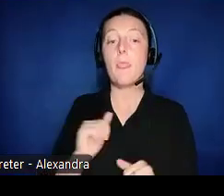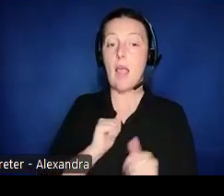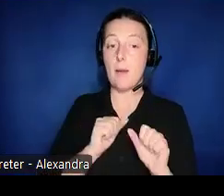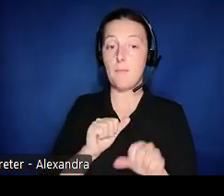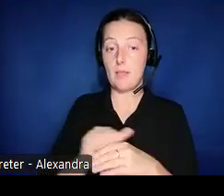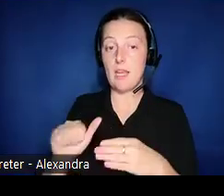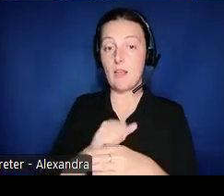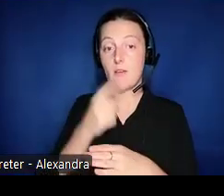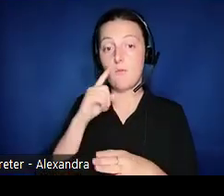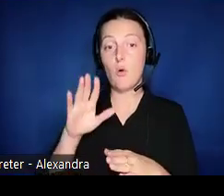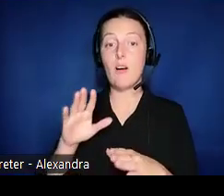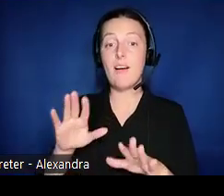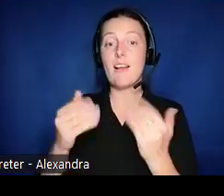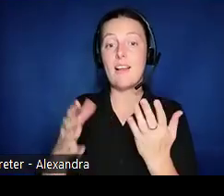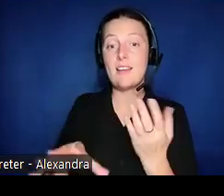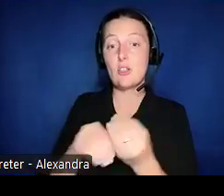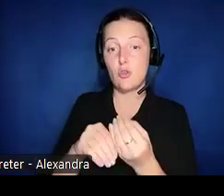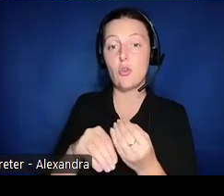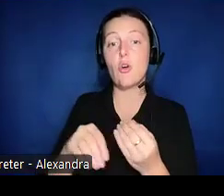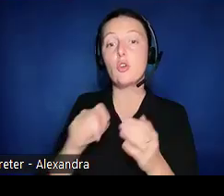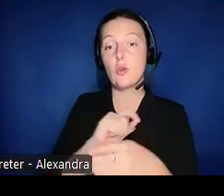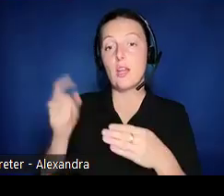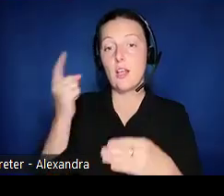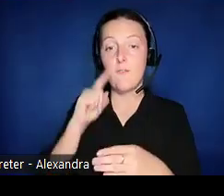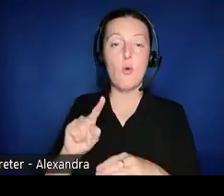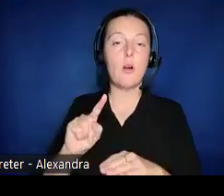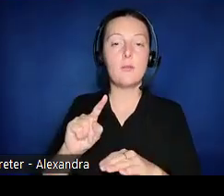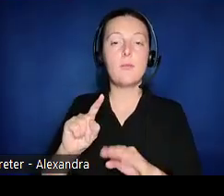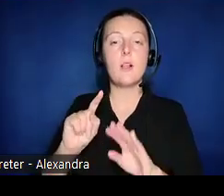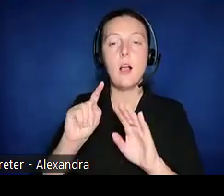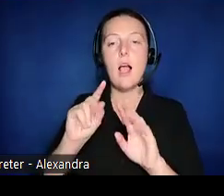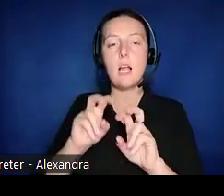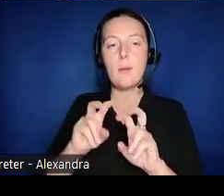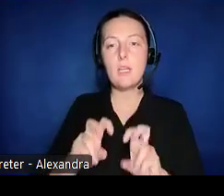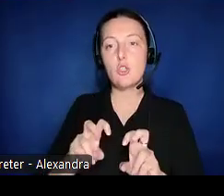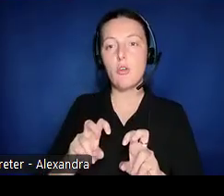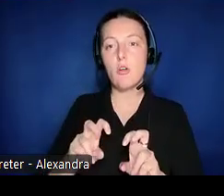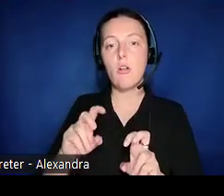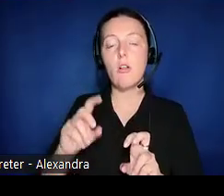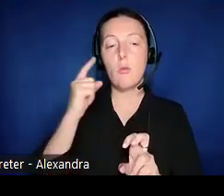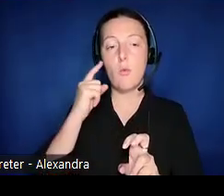and we have a couple other examples here that I can't quite remember. Um we're also looking to